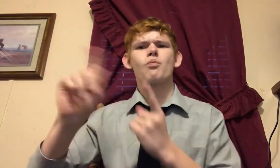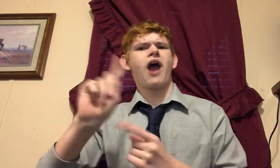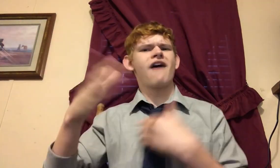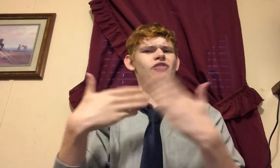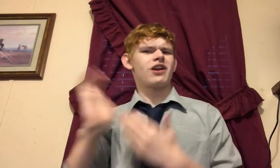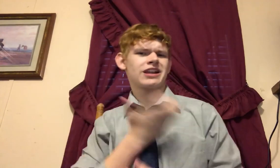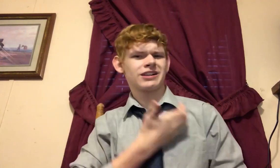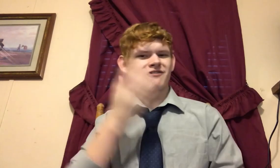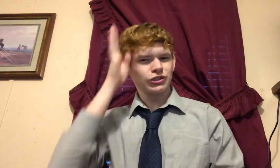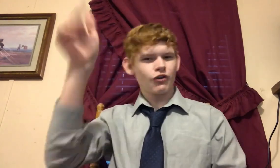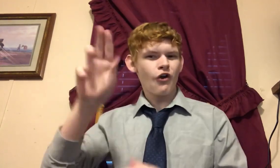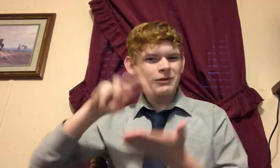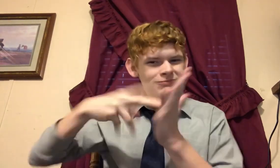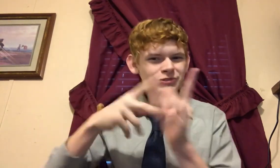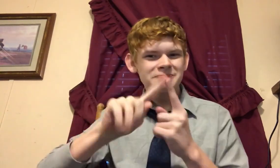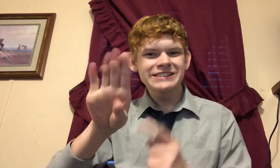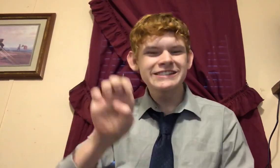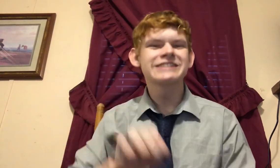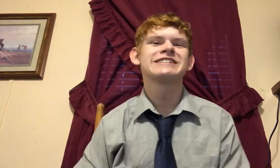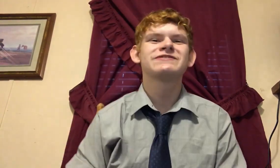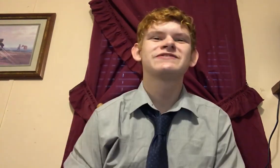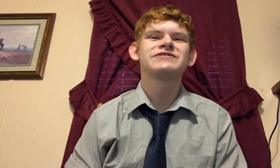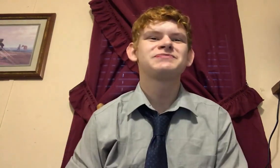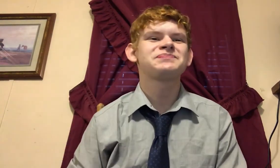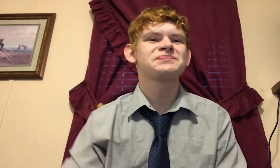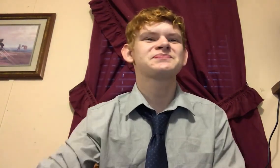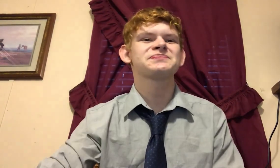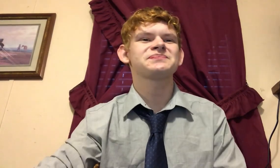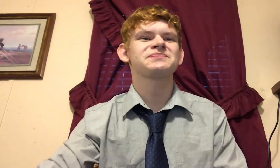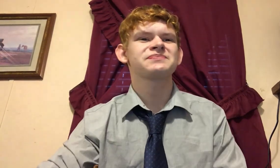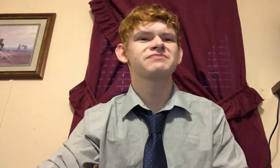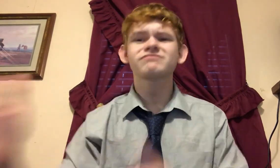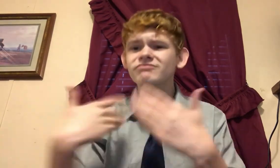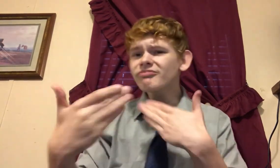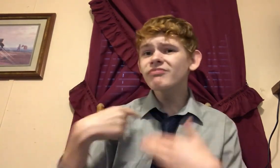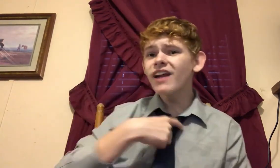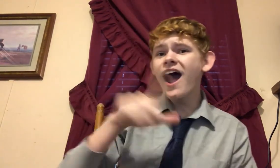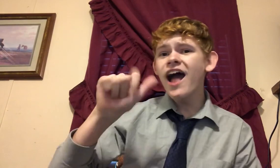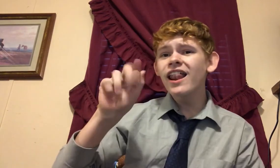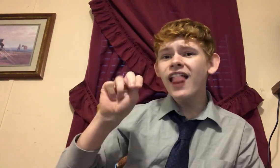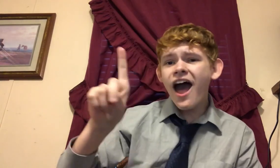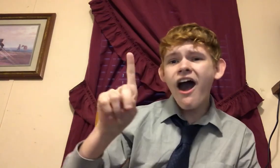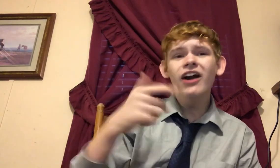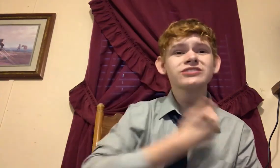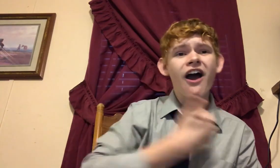to wherever or whatever our future or purpose may be. Wherever we land,